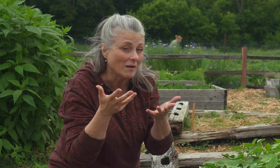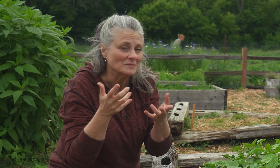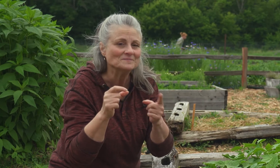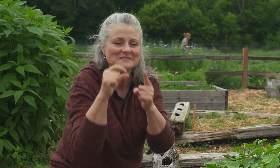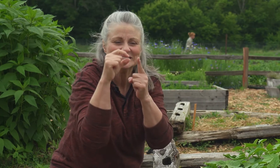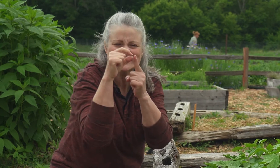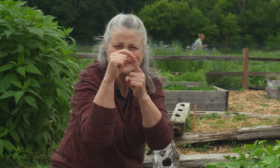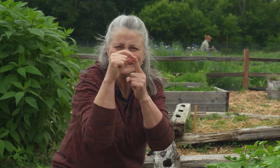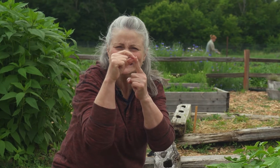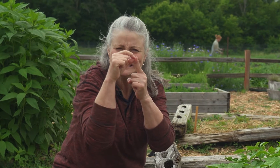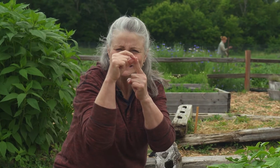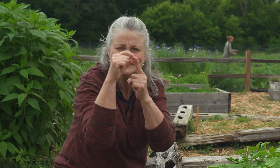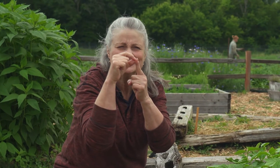And the sign for seed is like this.